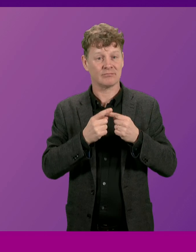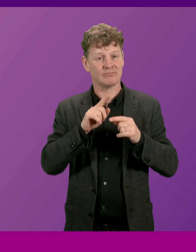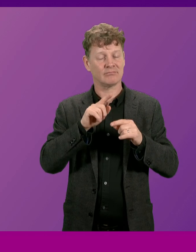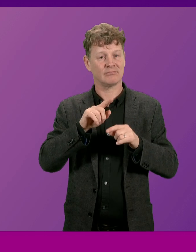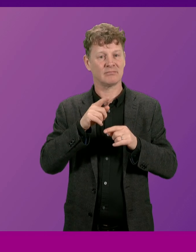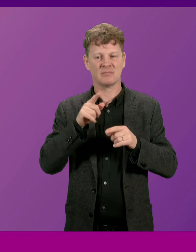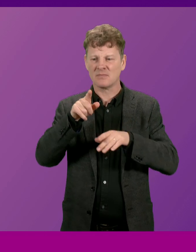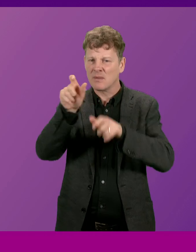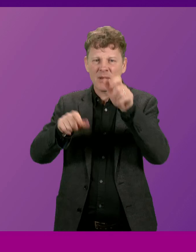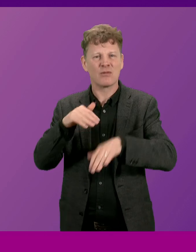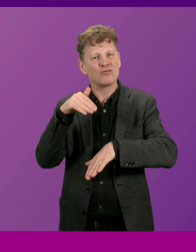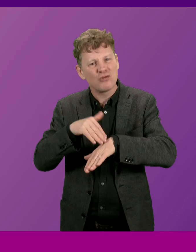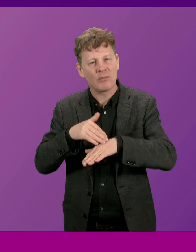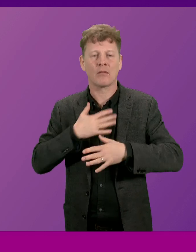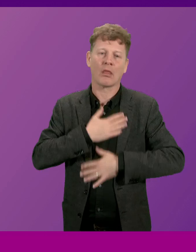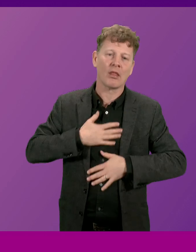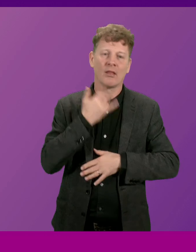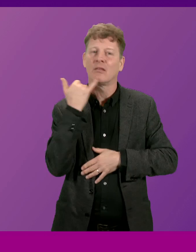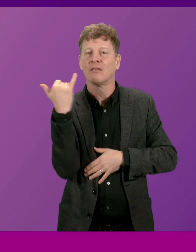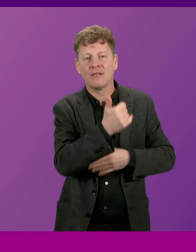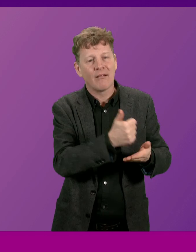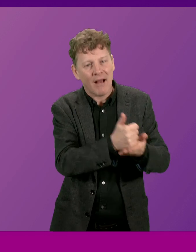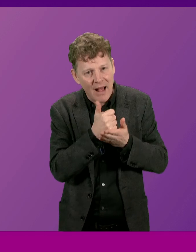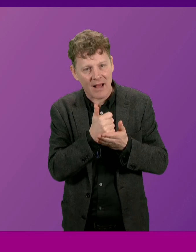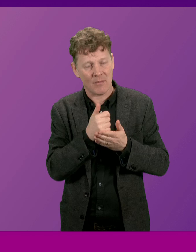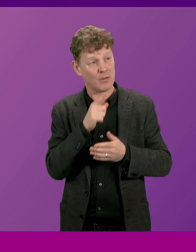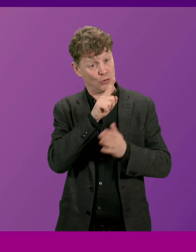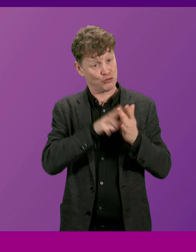and trouble? As we look into 2025, will the First Minister commit his Government to supporting the